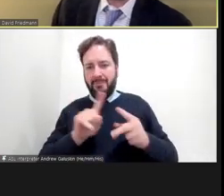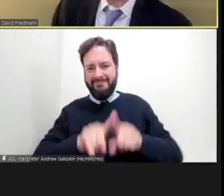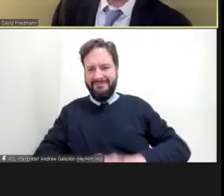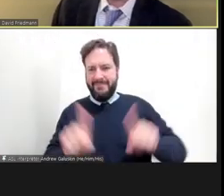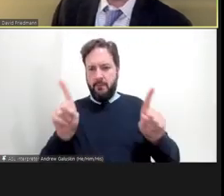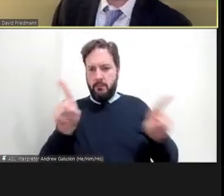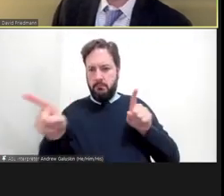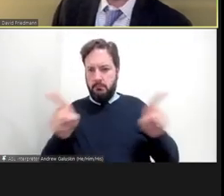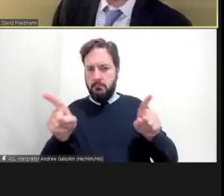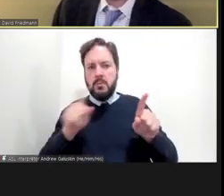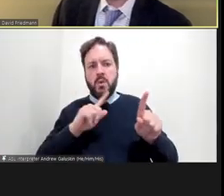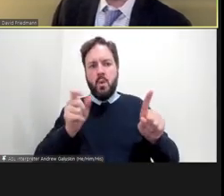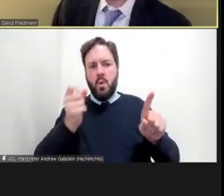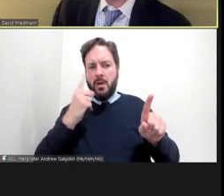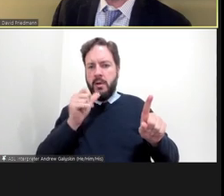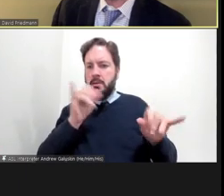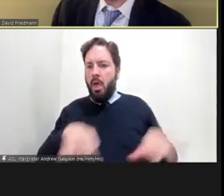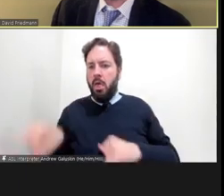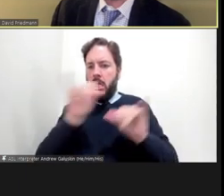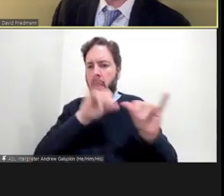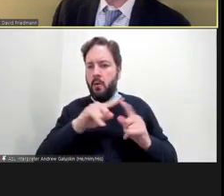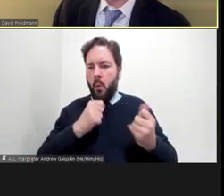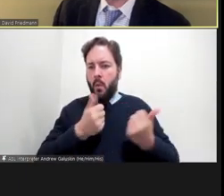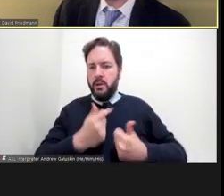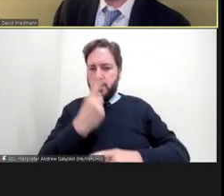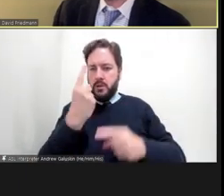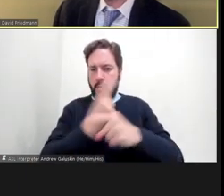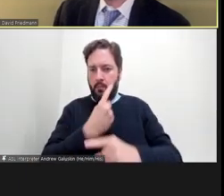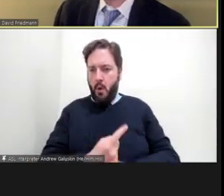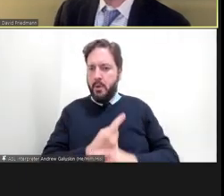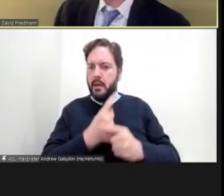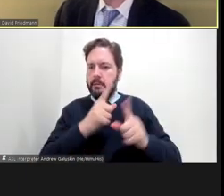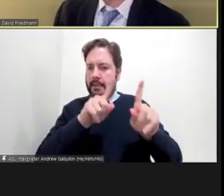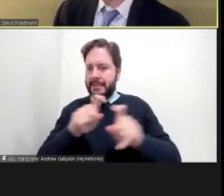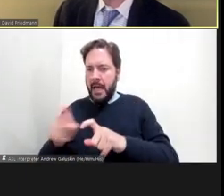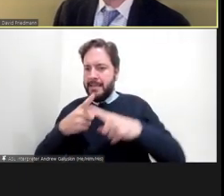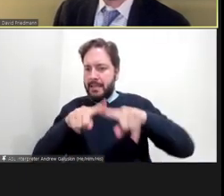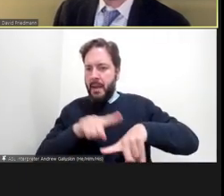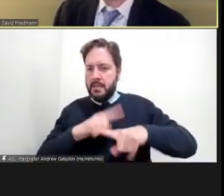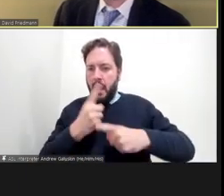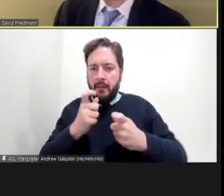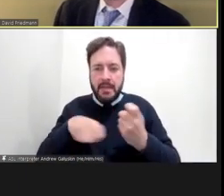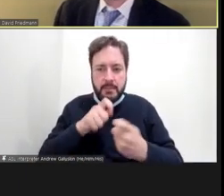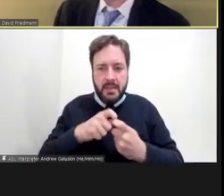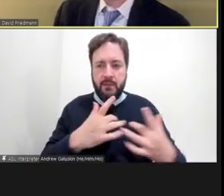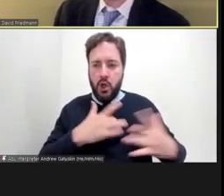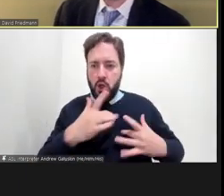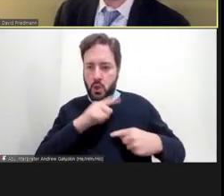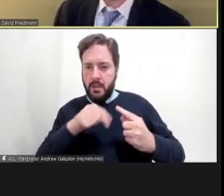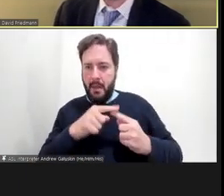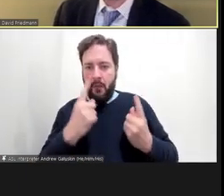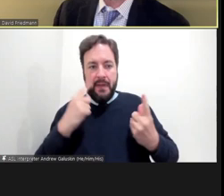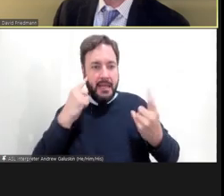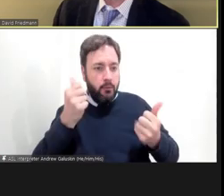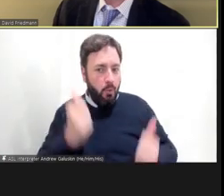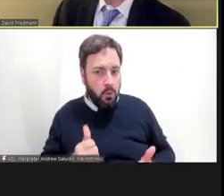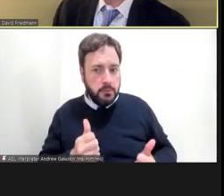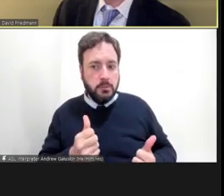it's not universal as to which one is sort of the correct test. It's gonna depend on what the concerns are, what the pattern of hearing loss is, potentially.